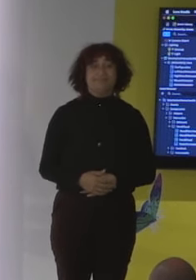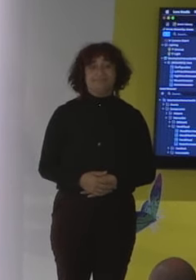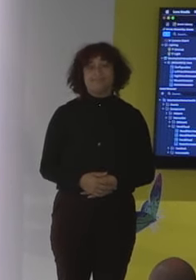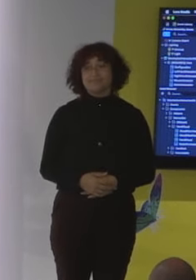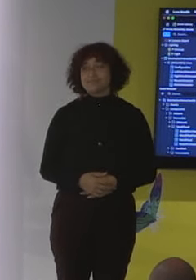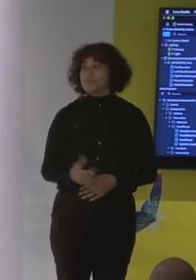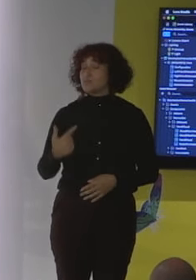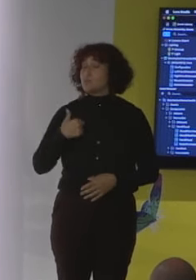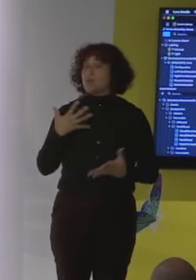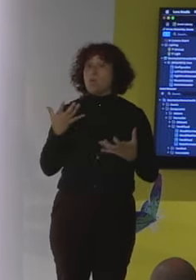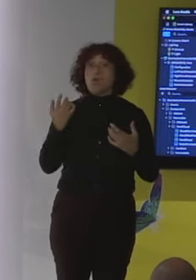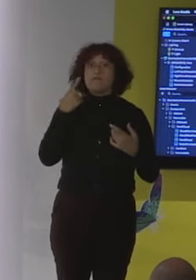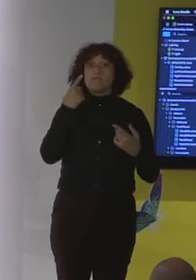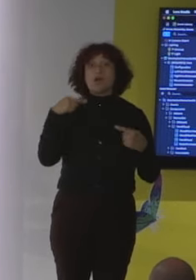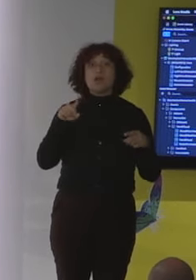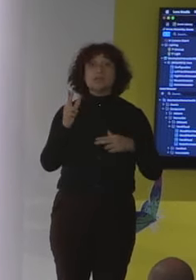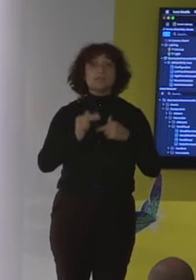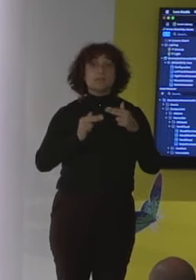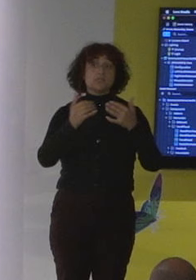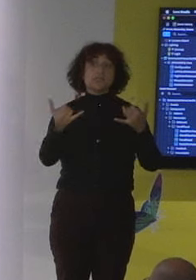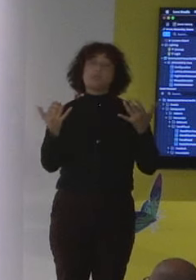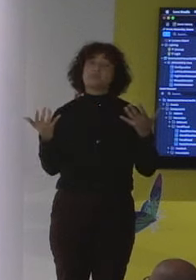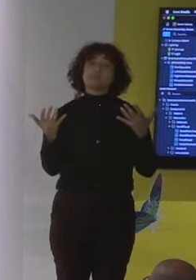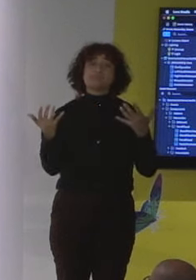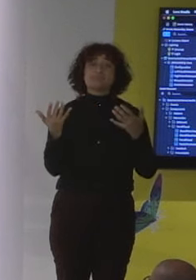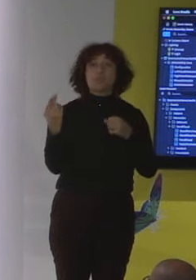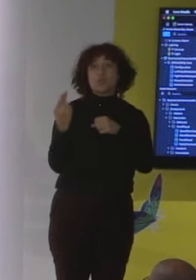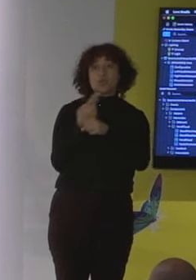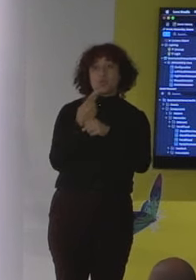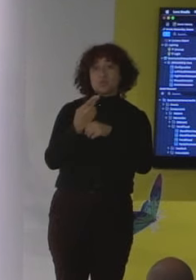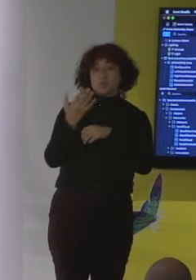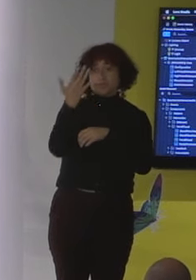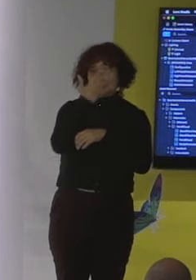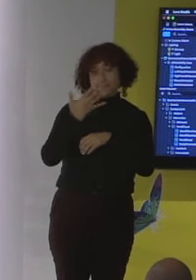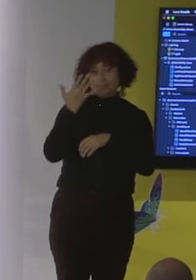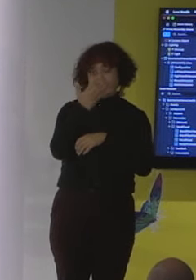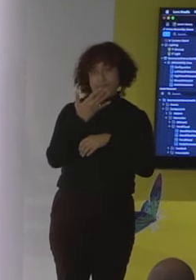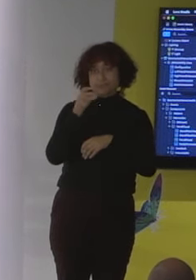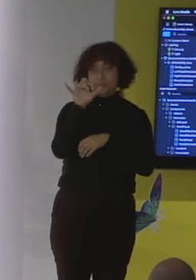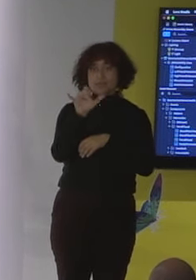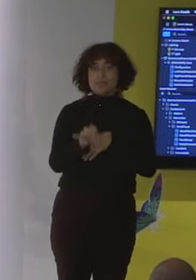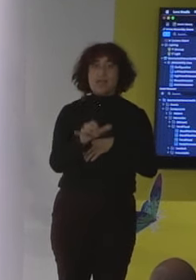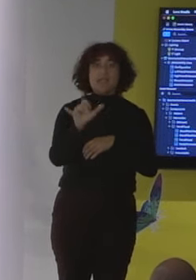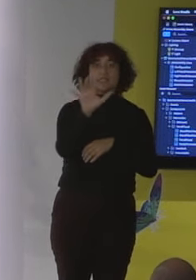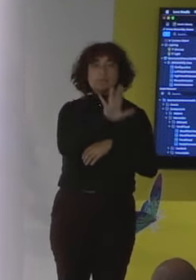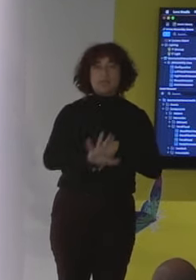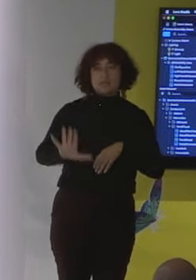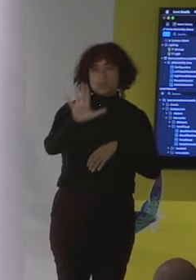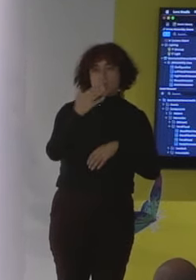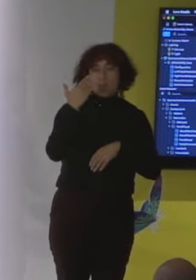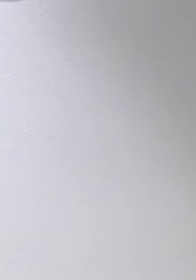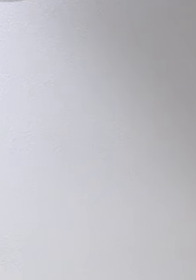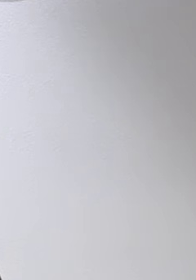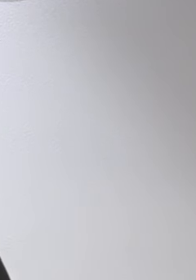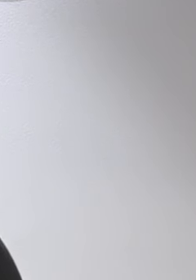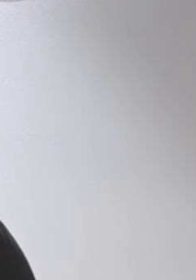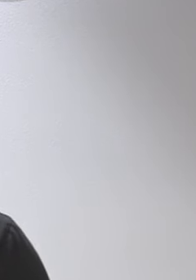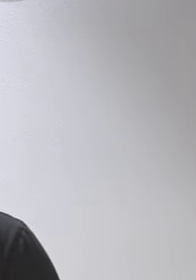So, what I'd like for us to build today is a user interface that is spatially aware of where the user is in their environment